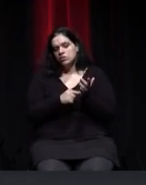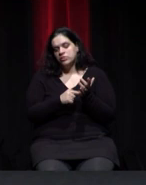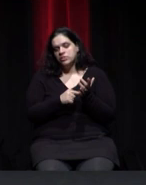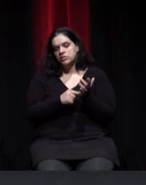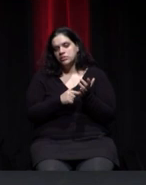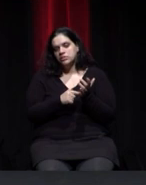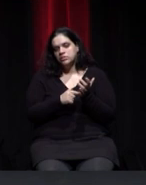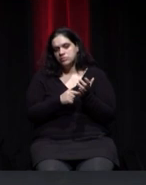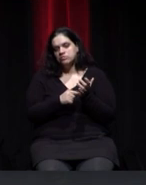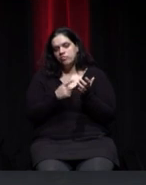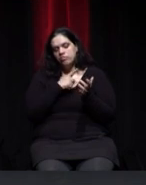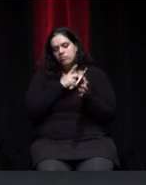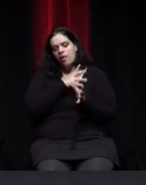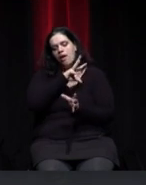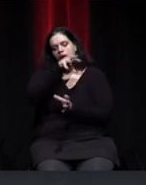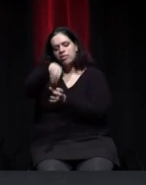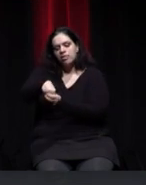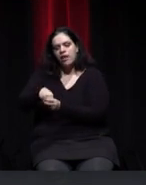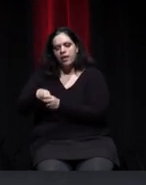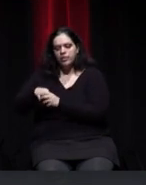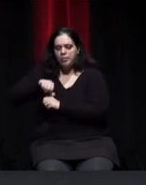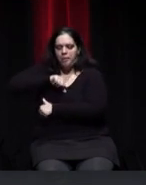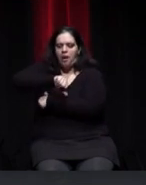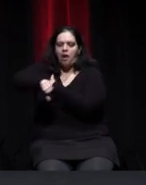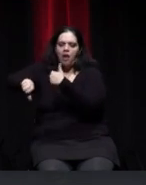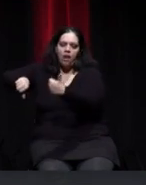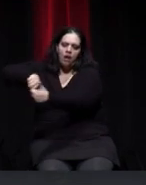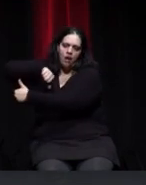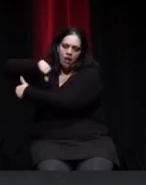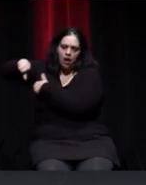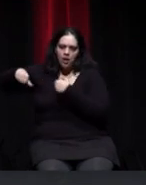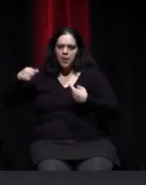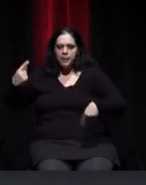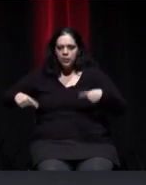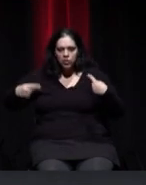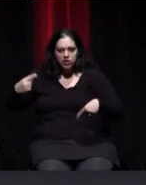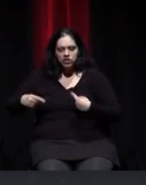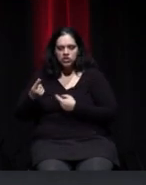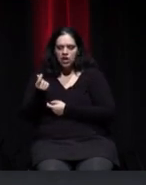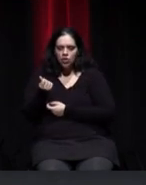outside these political, economic and social transformations